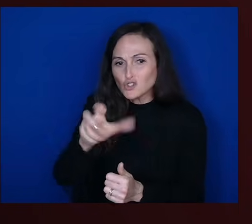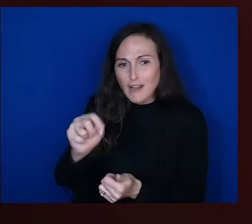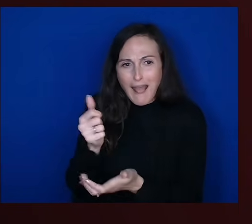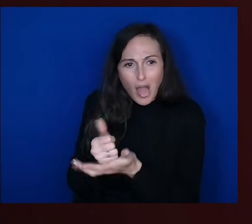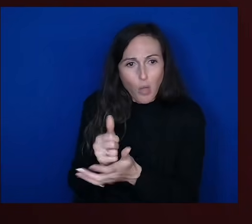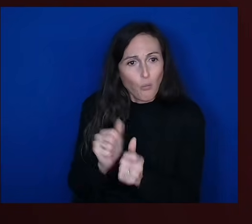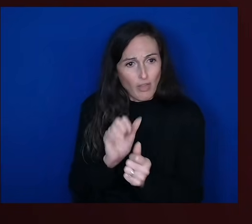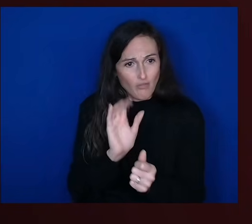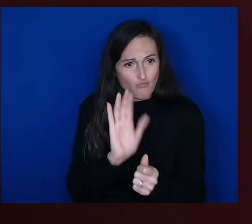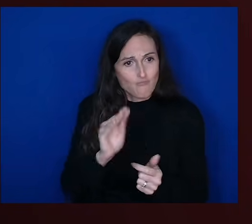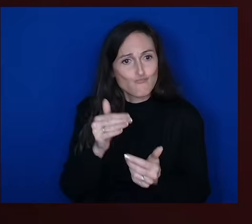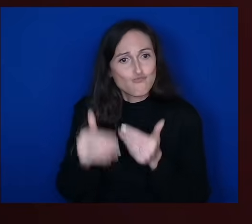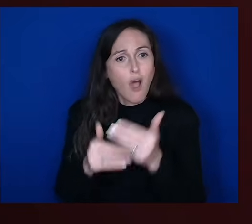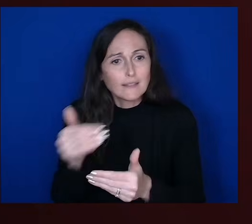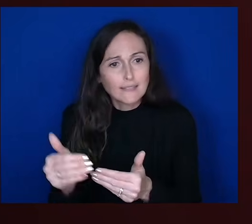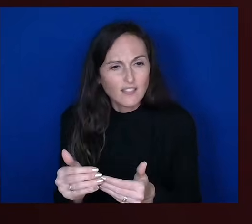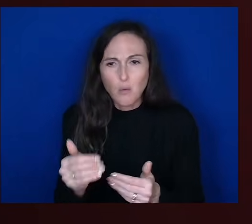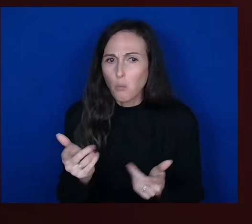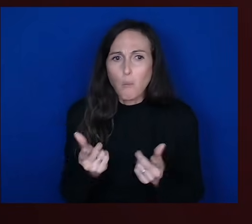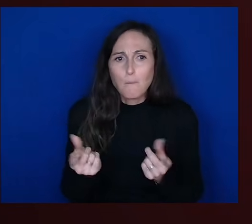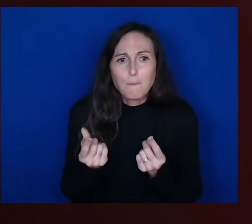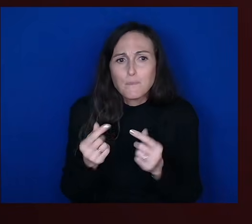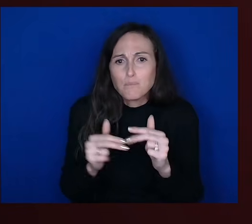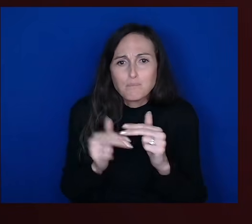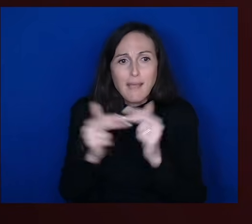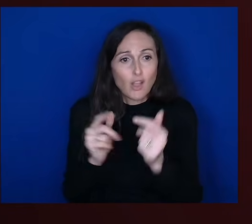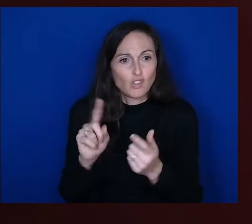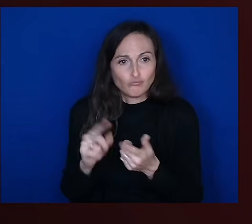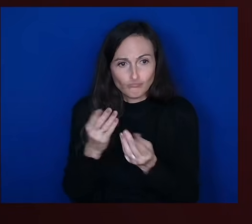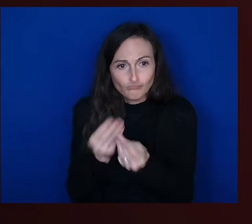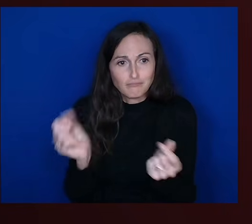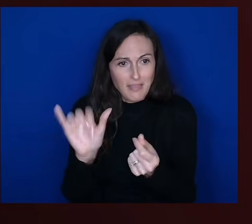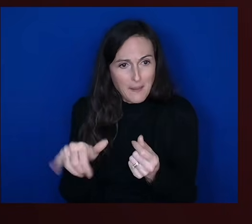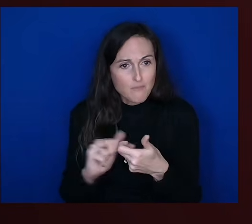and what can we build to do that? So, this application has